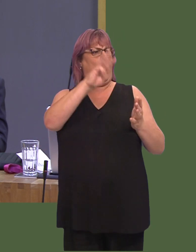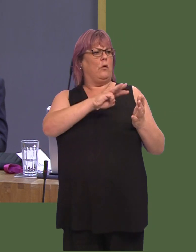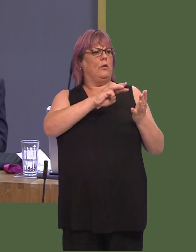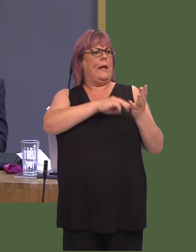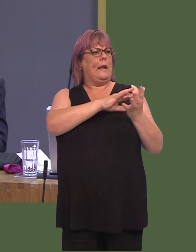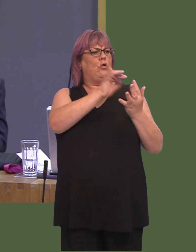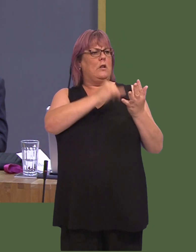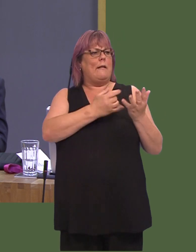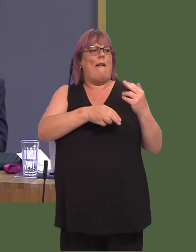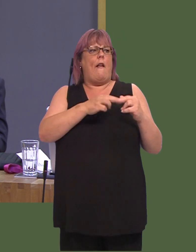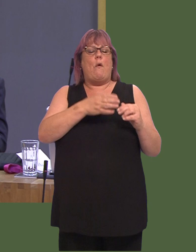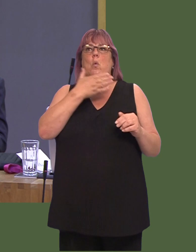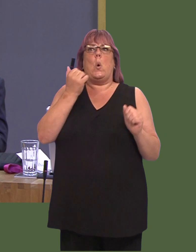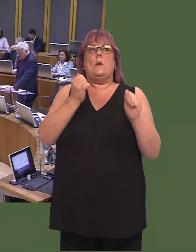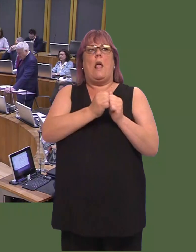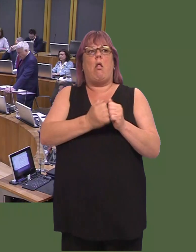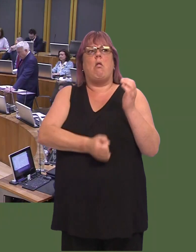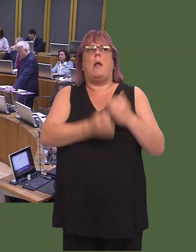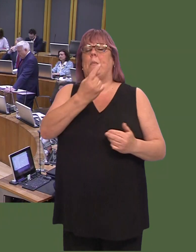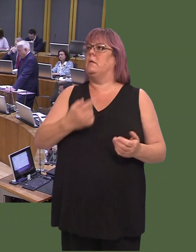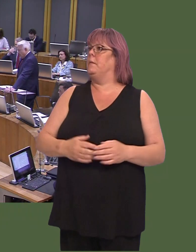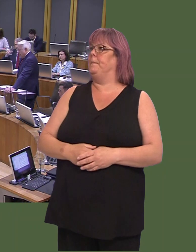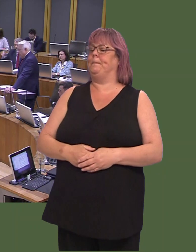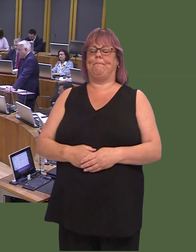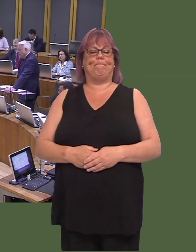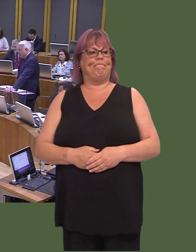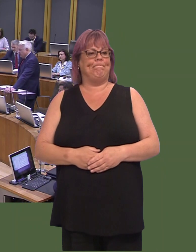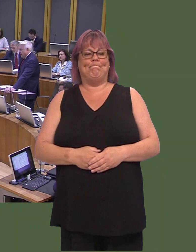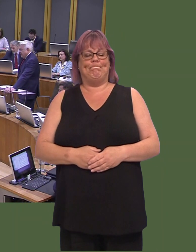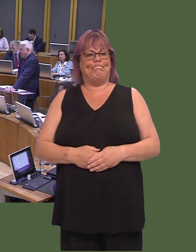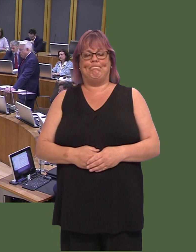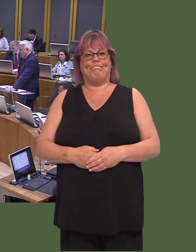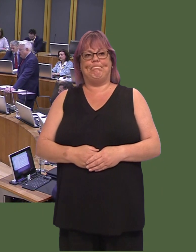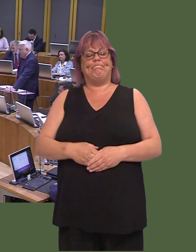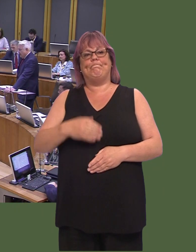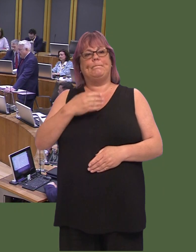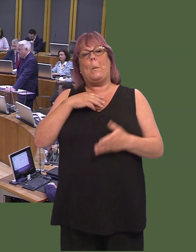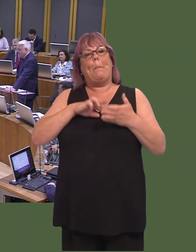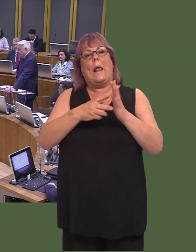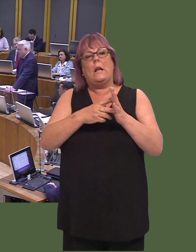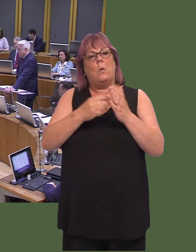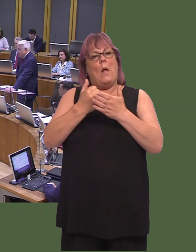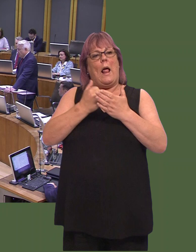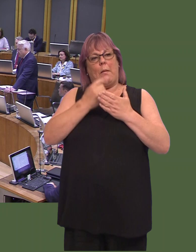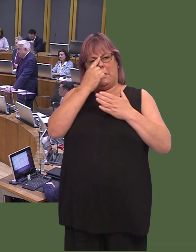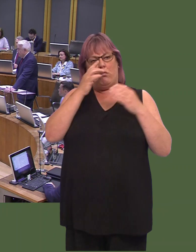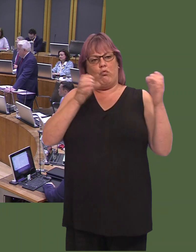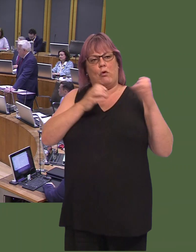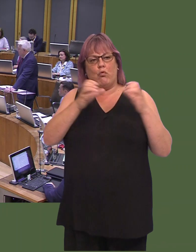in the Welsh NHS for a 'no deal' Brexit scenario? Carwyn Jones AM: No amount of planning will help us to recruit doctors in the event of